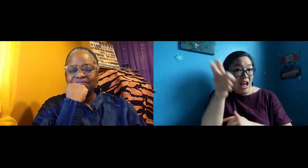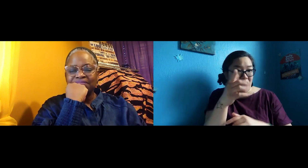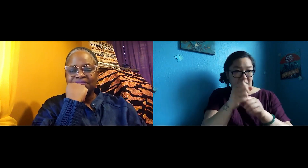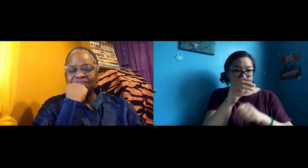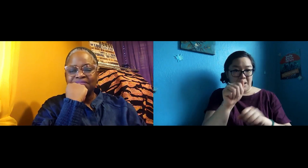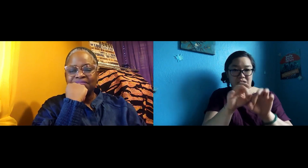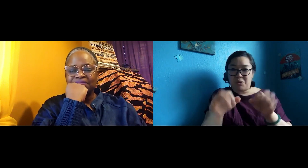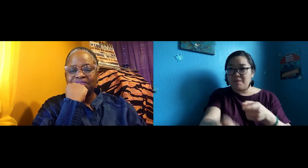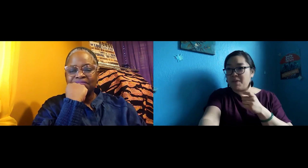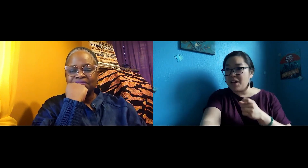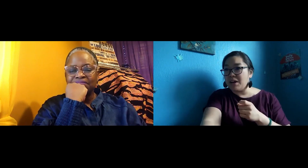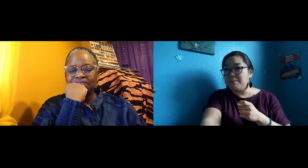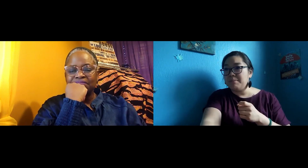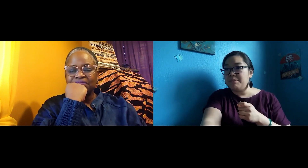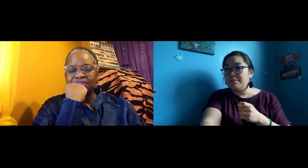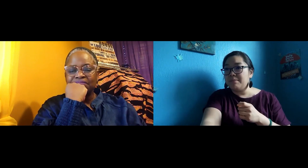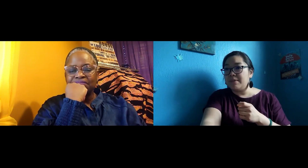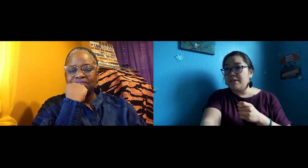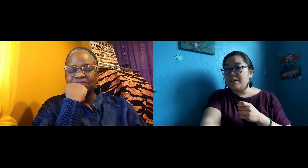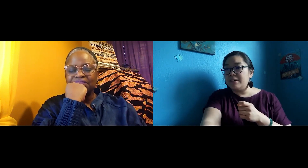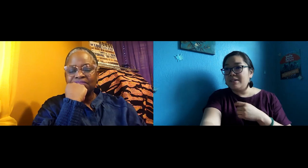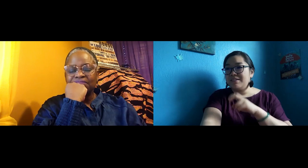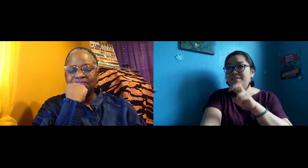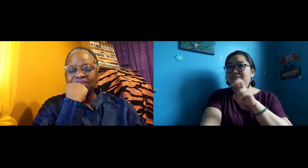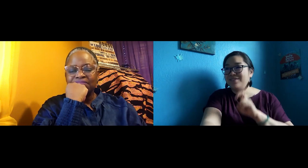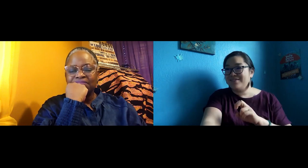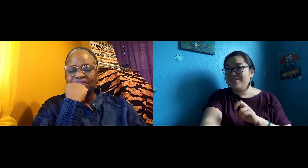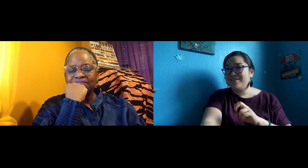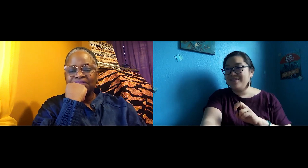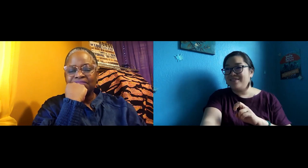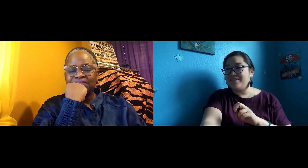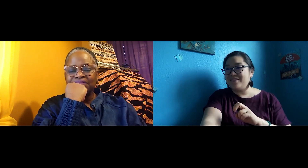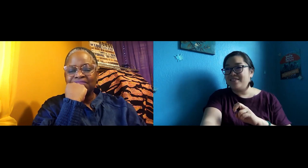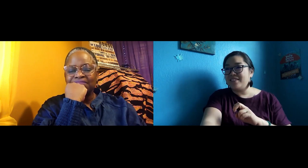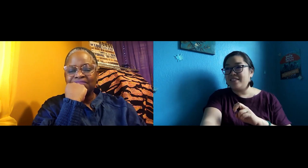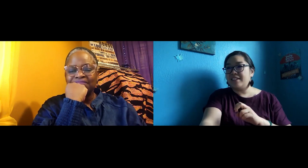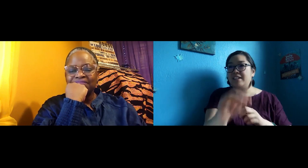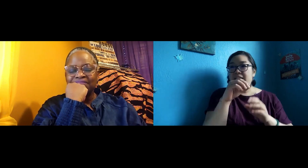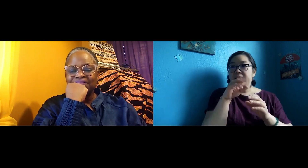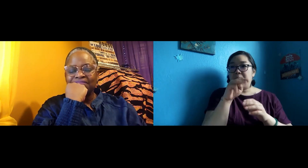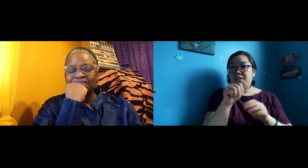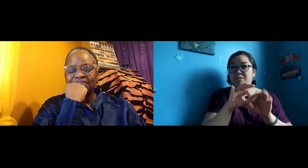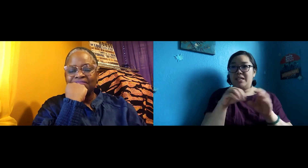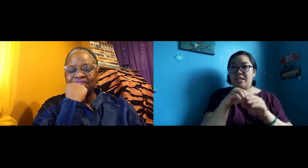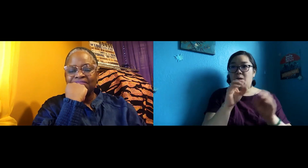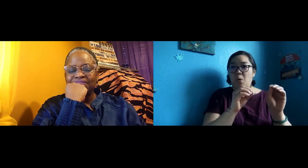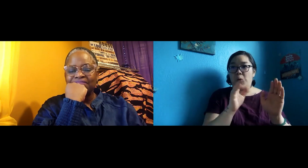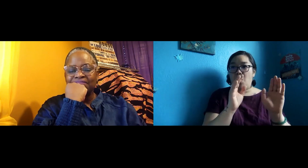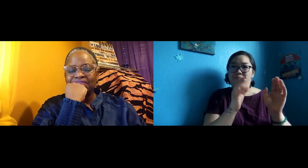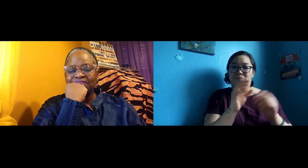Later, you went on to get your master's degree - forgive me while I review my notes - a master's